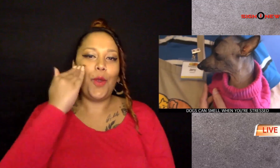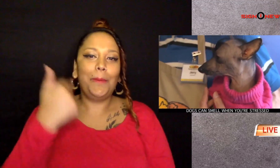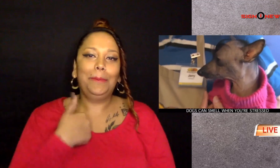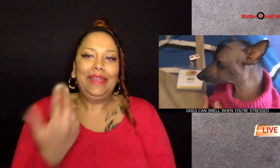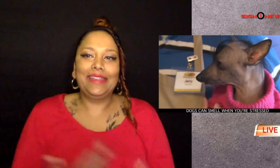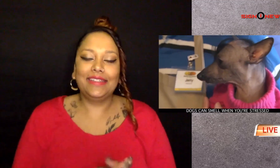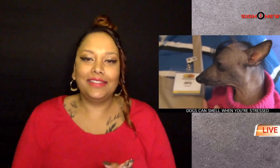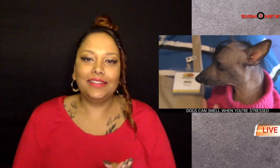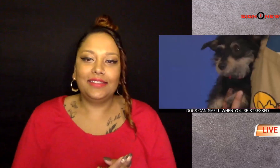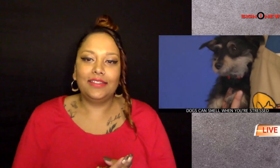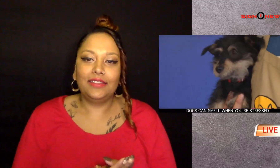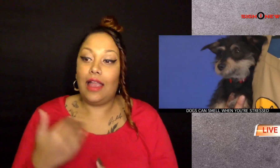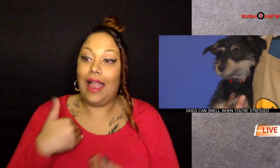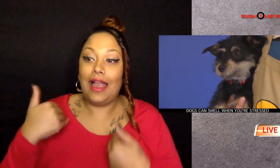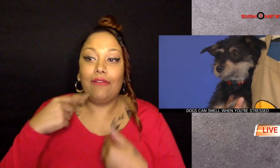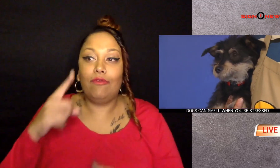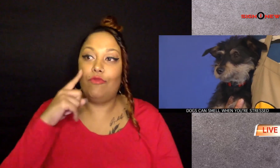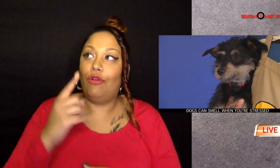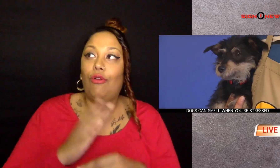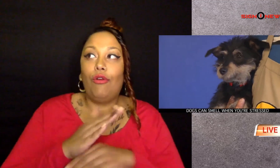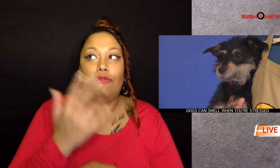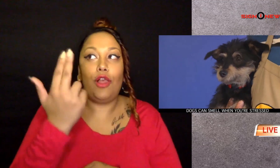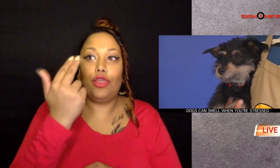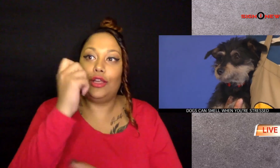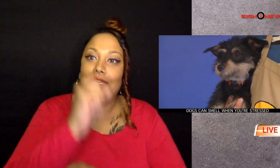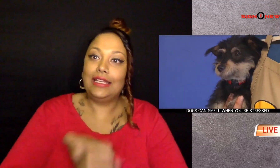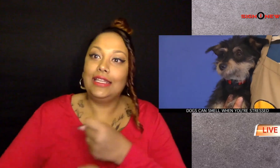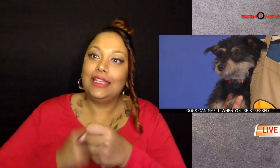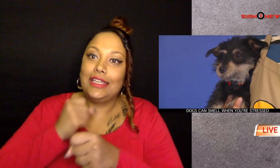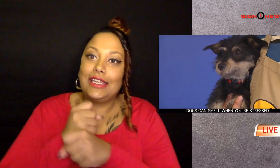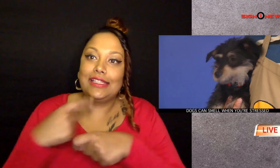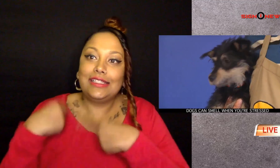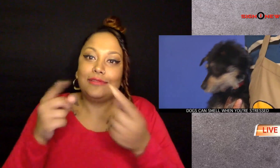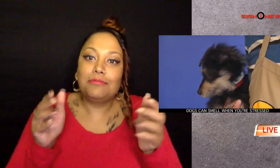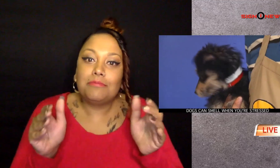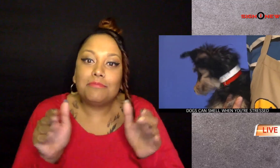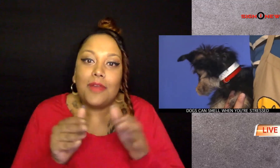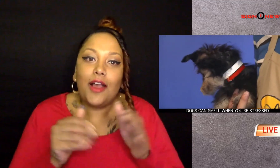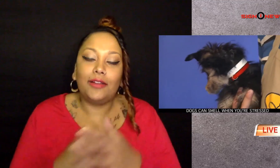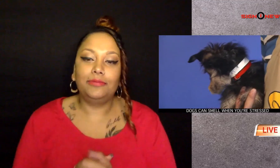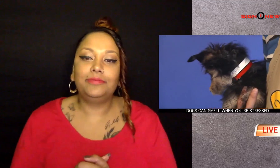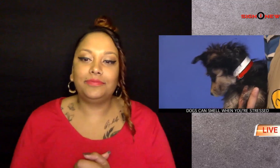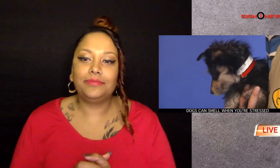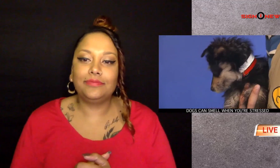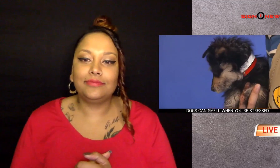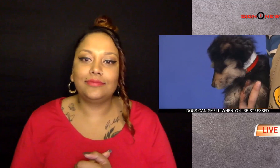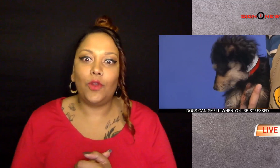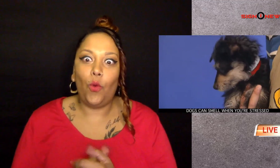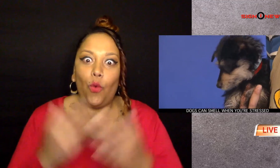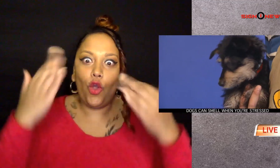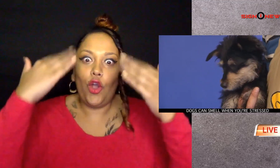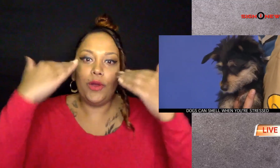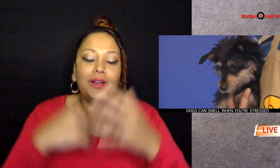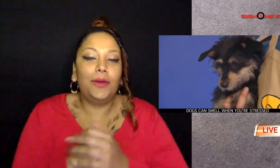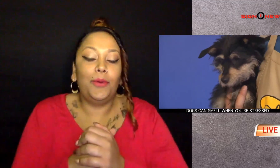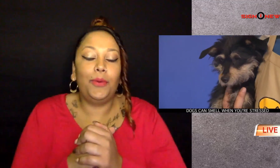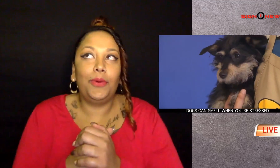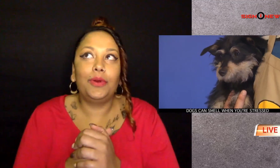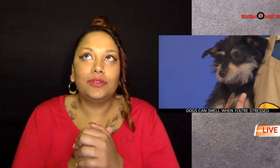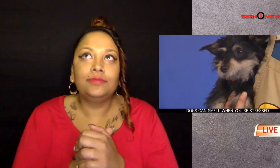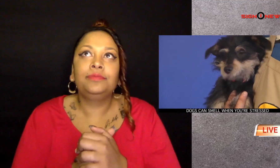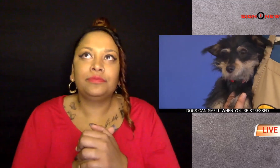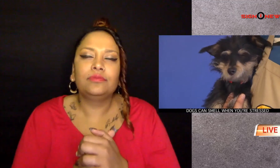because she knows me I had that dog for over 13 years since she was a puppy whoo I'm tearing up